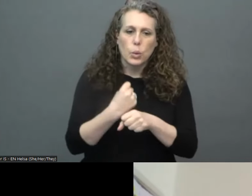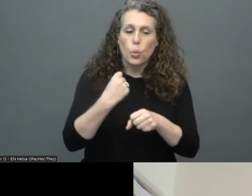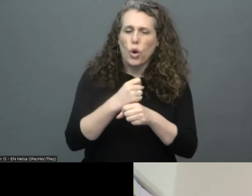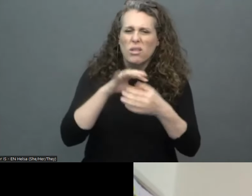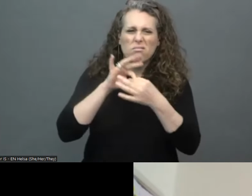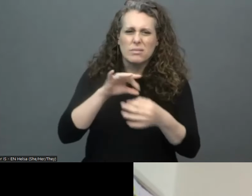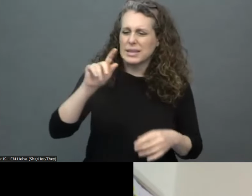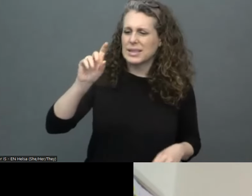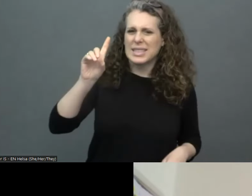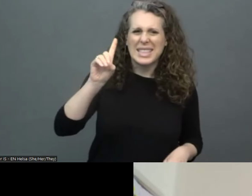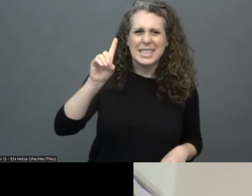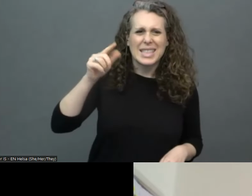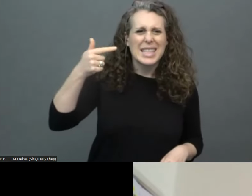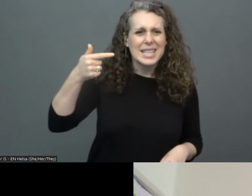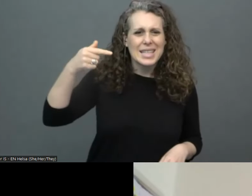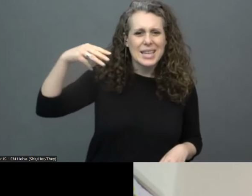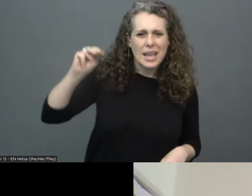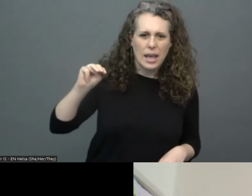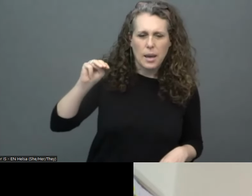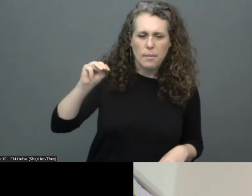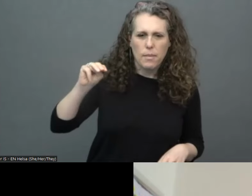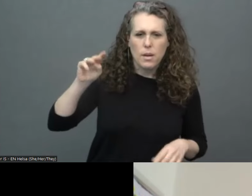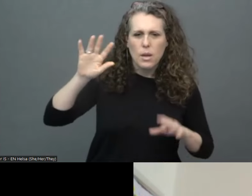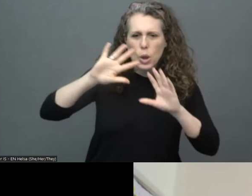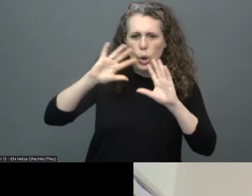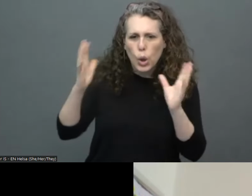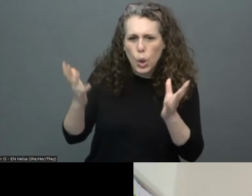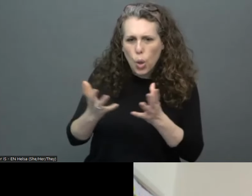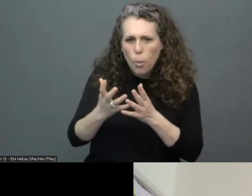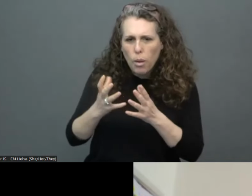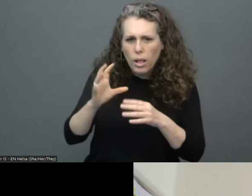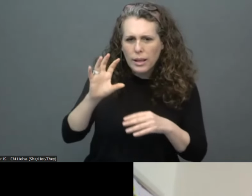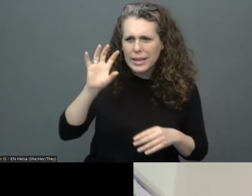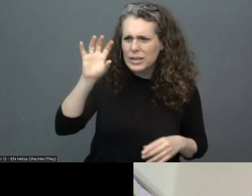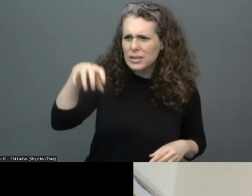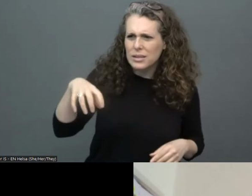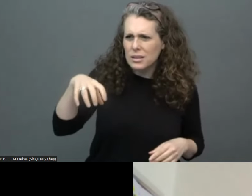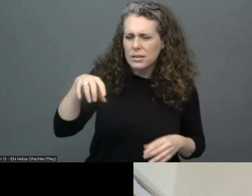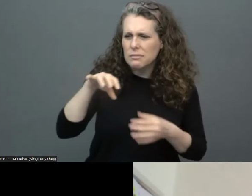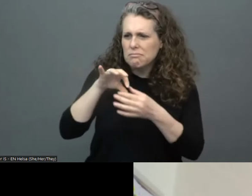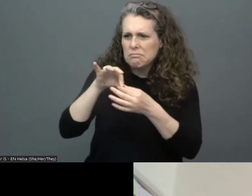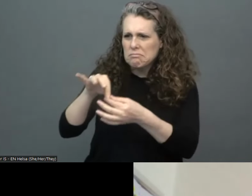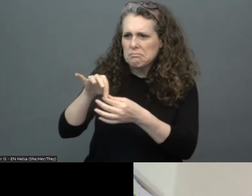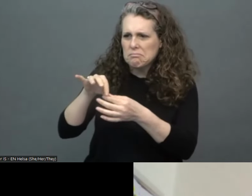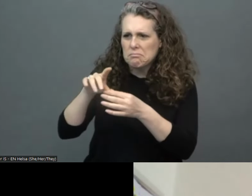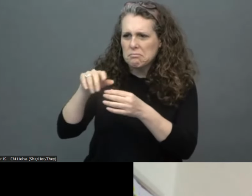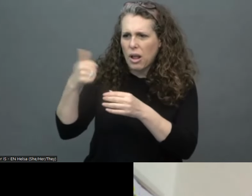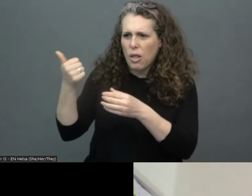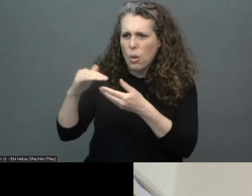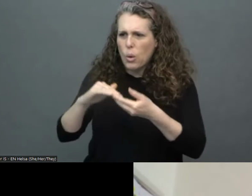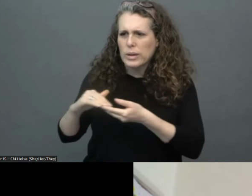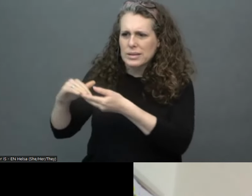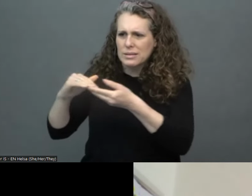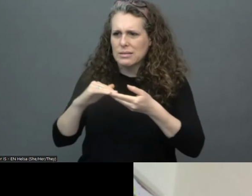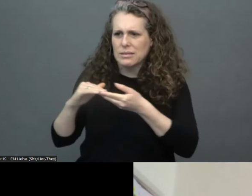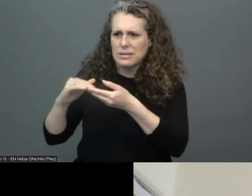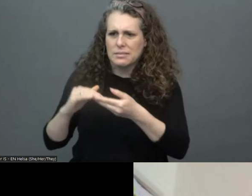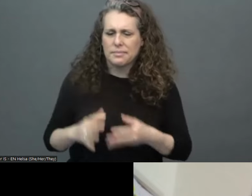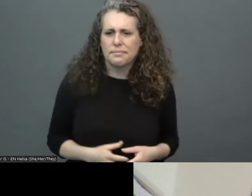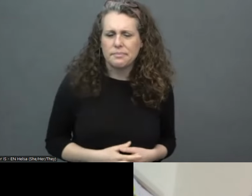part of the Global Data Institute of IOM. I will briefly talk about a tool that we